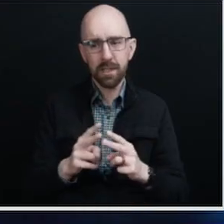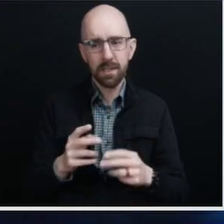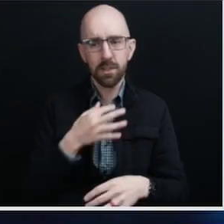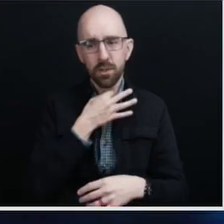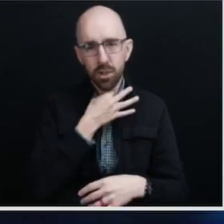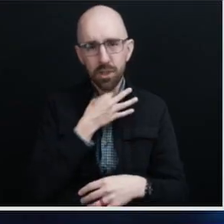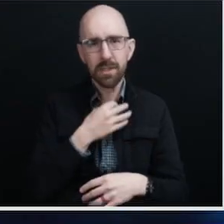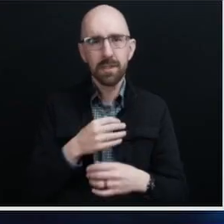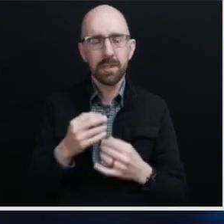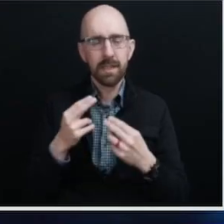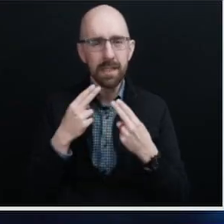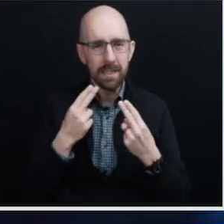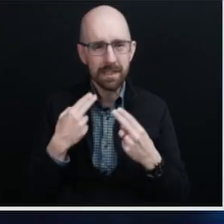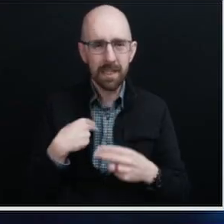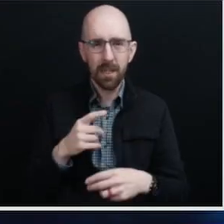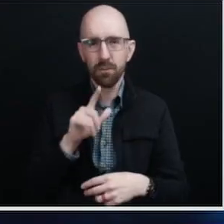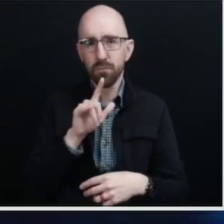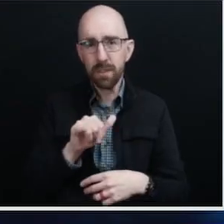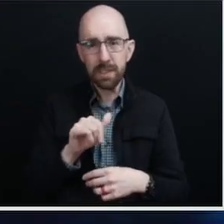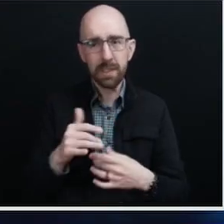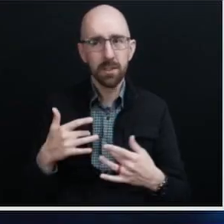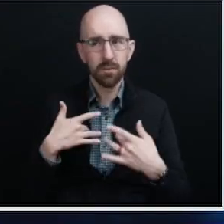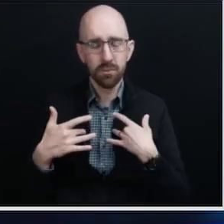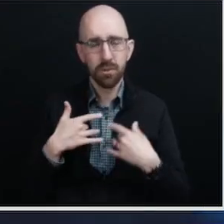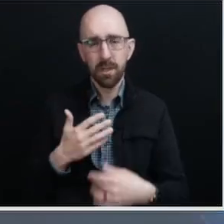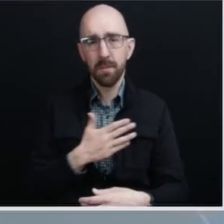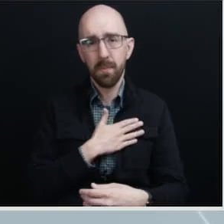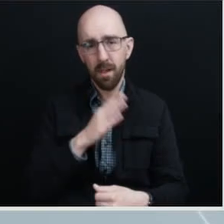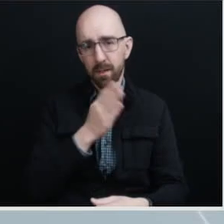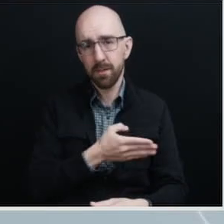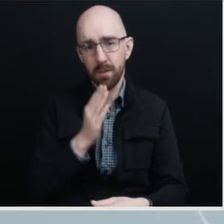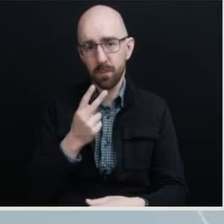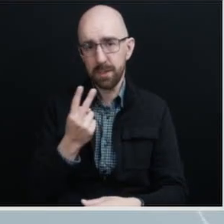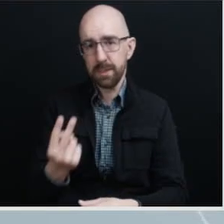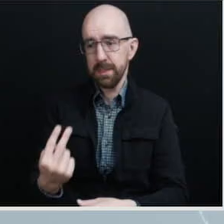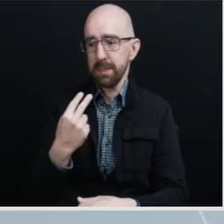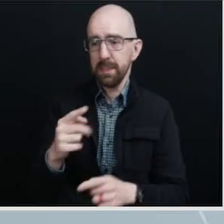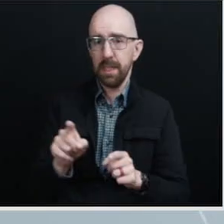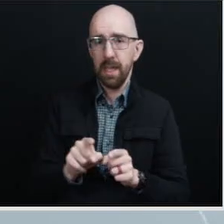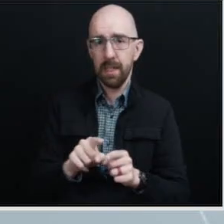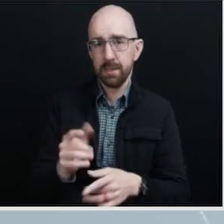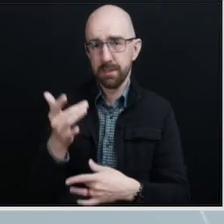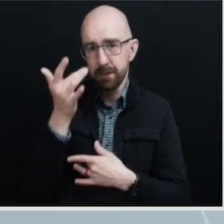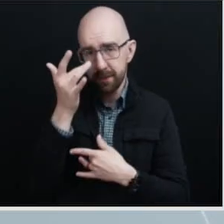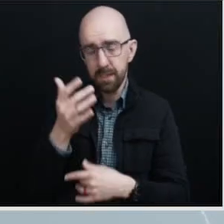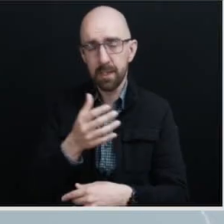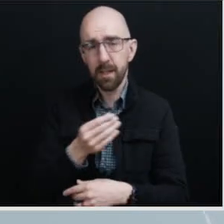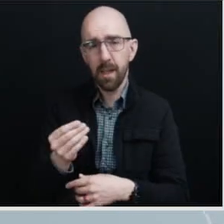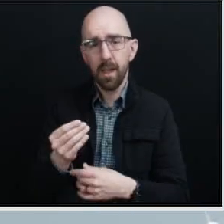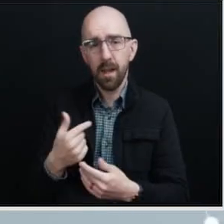and I was just really concerned that my son would see me as being sick, and I didn't want him to be